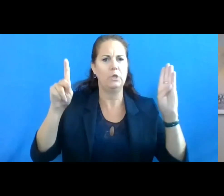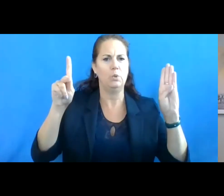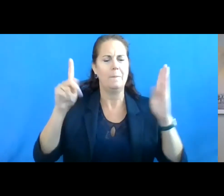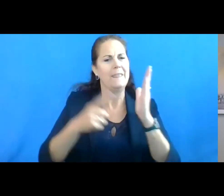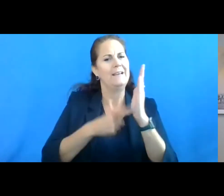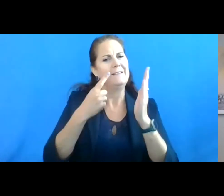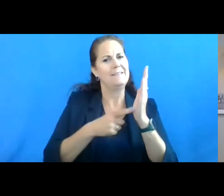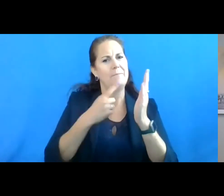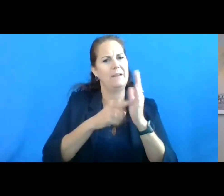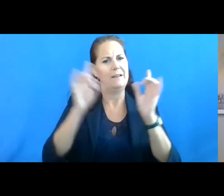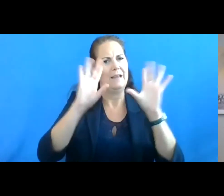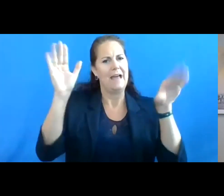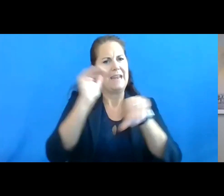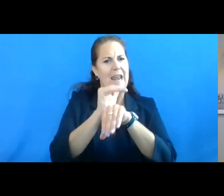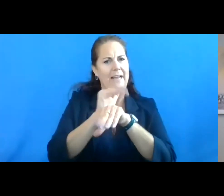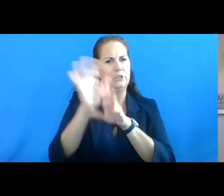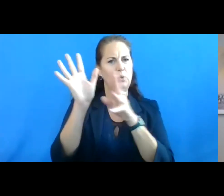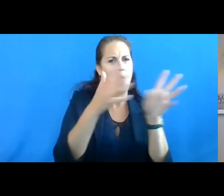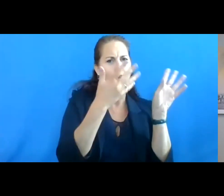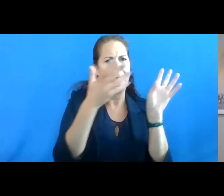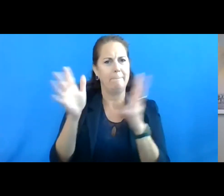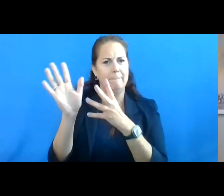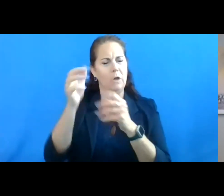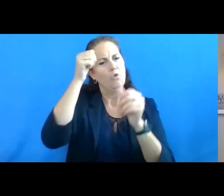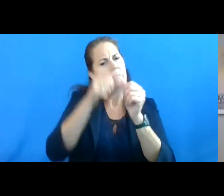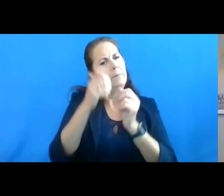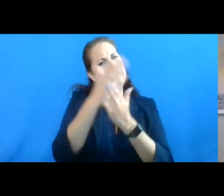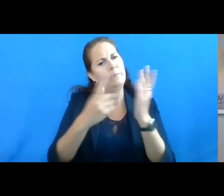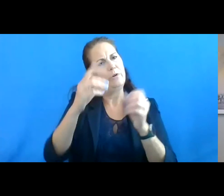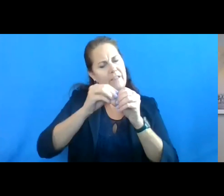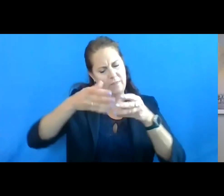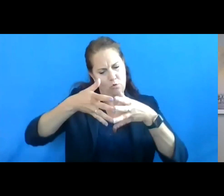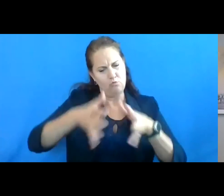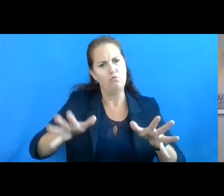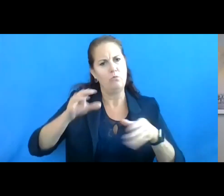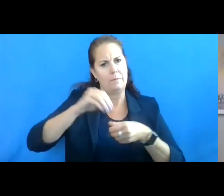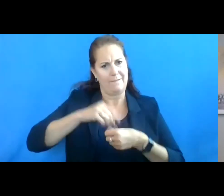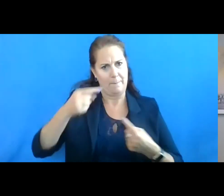Like a sometimes turbulent night storm. Remember somewhere hidden deep within the roots of pain is hope.